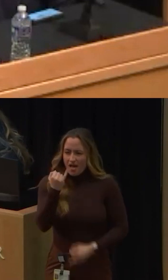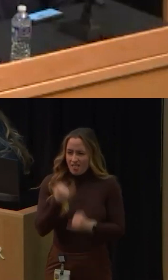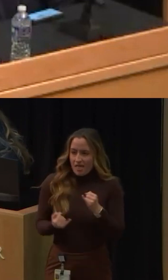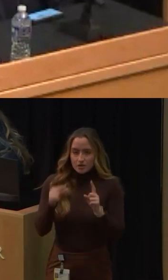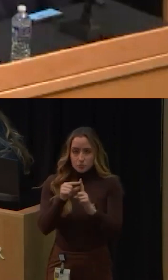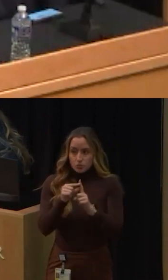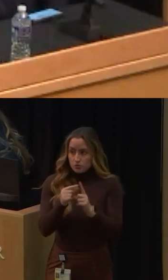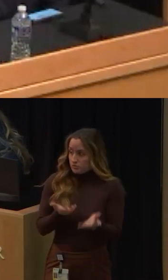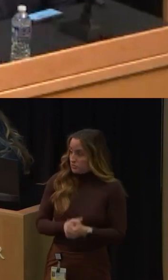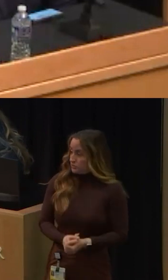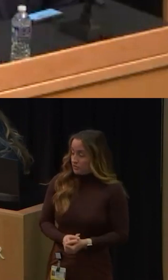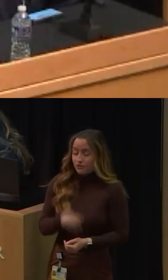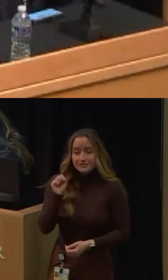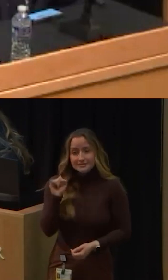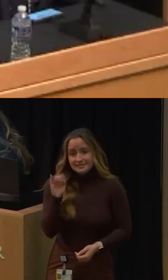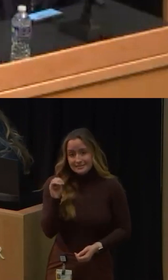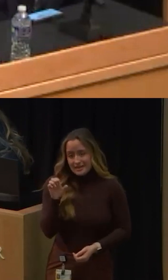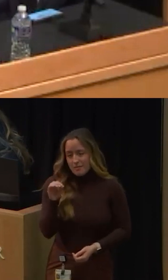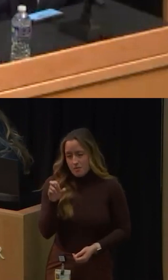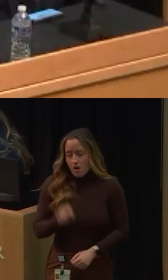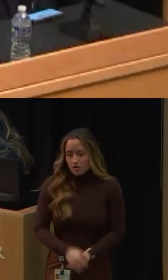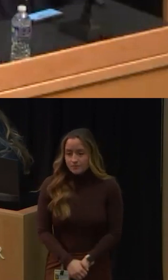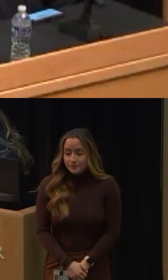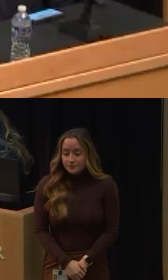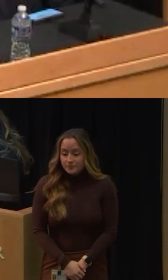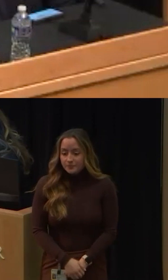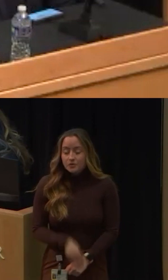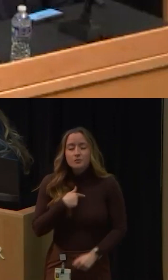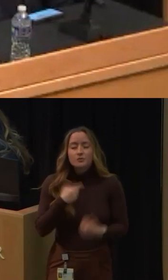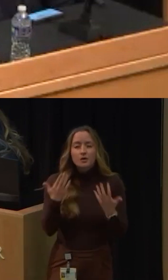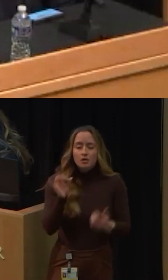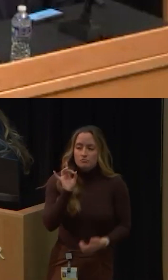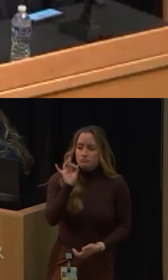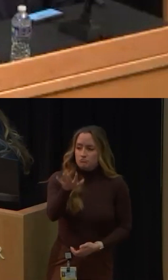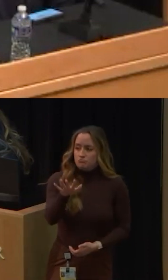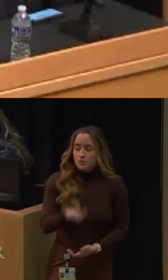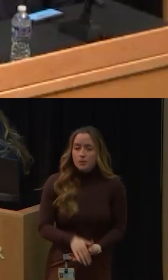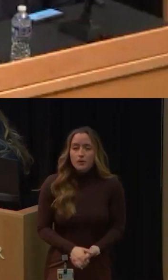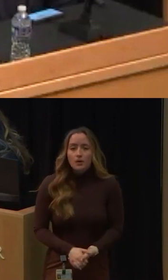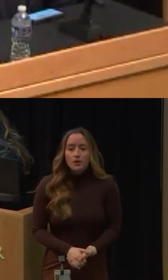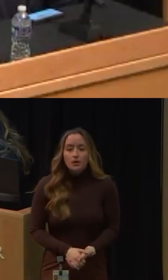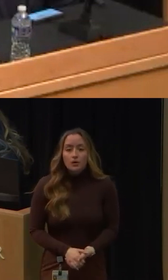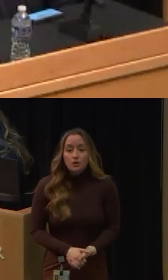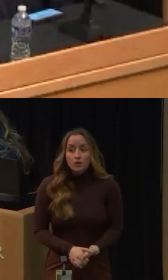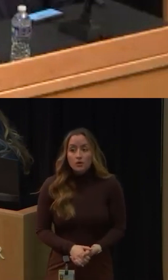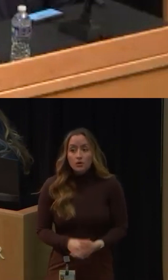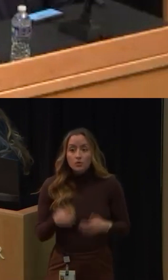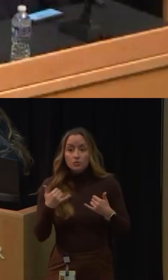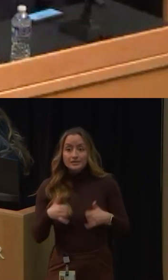Okay, so the one little parting gift I'd like to leave you with is that we still live in an economic regime